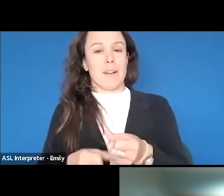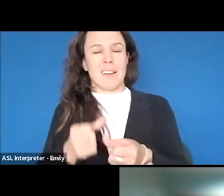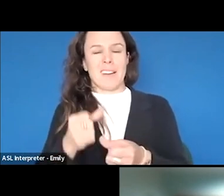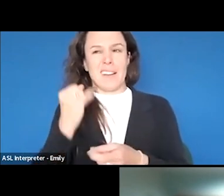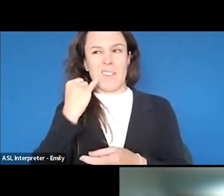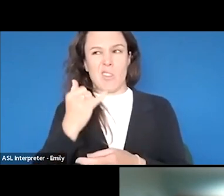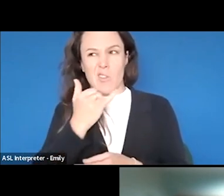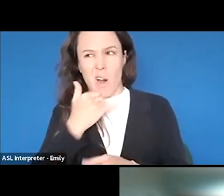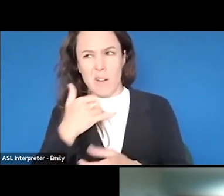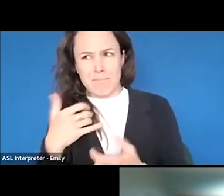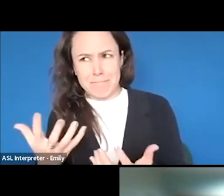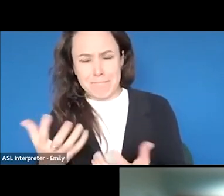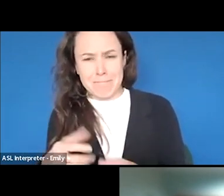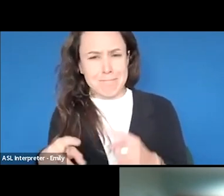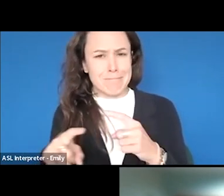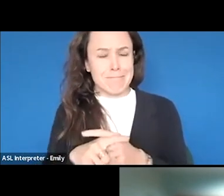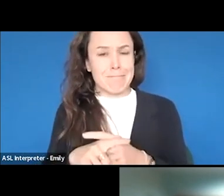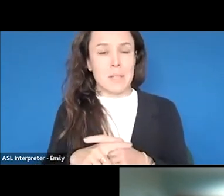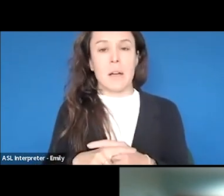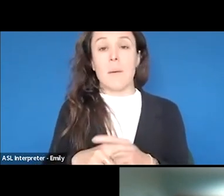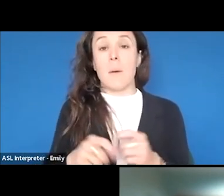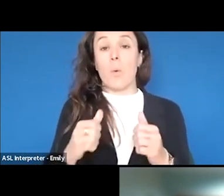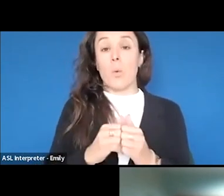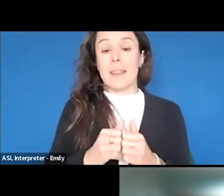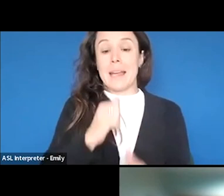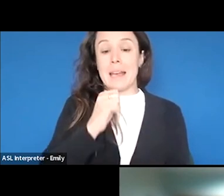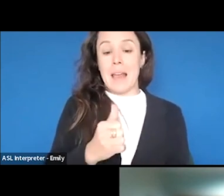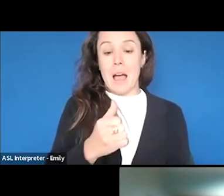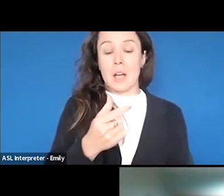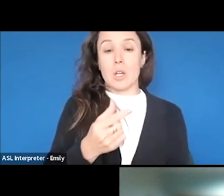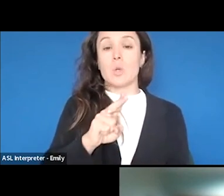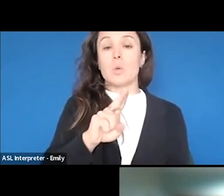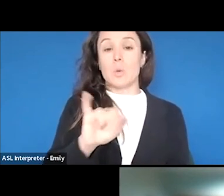But the point about non-GUI interactions grabbed my attention immediately because I